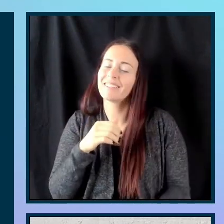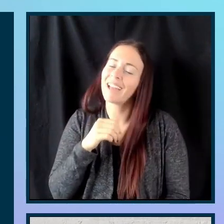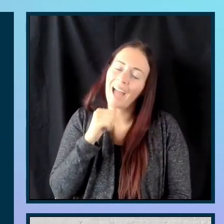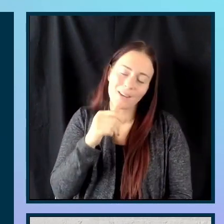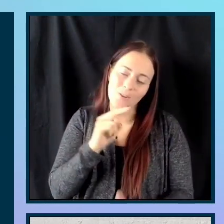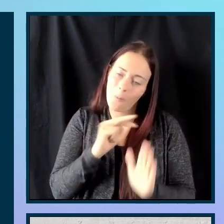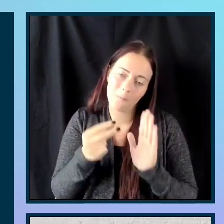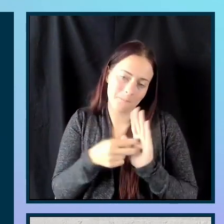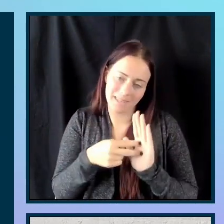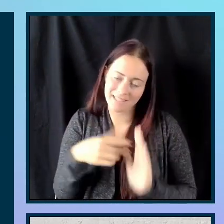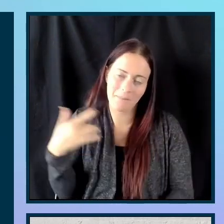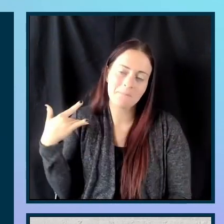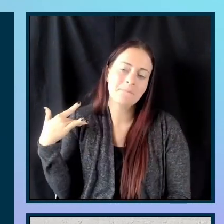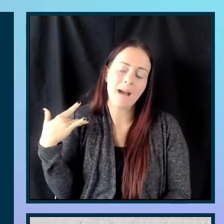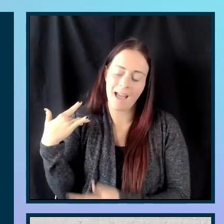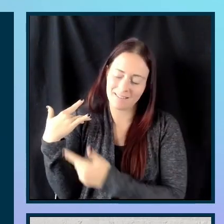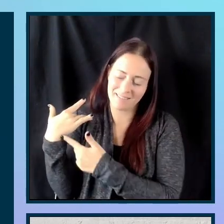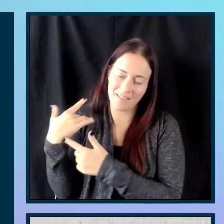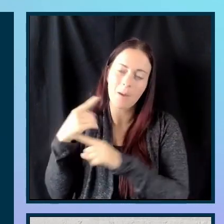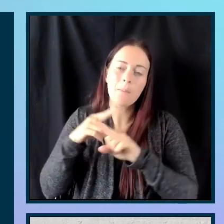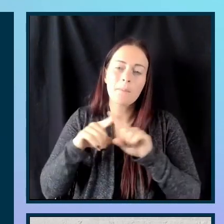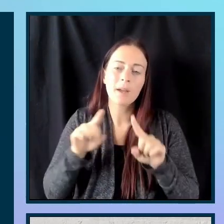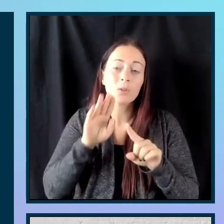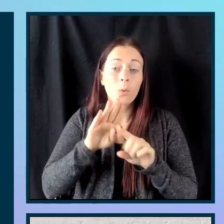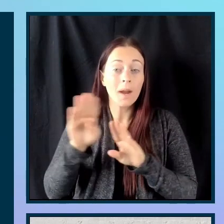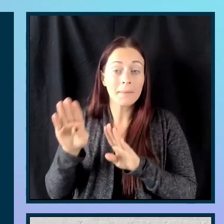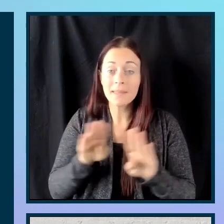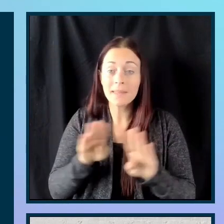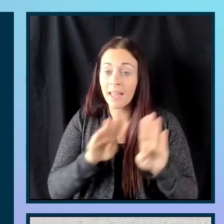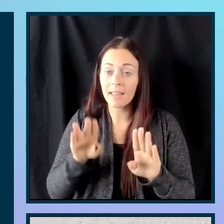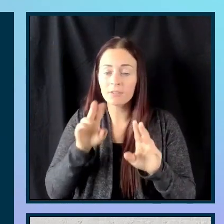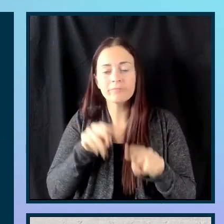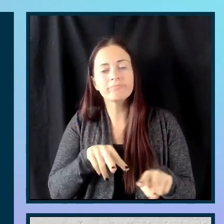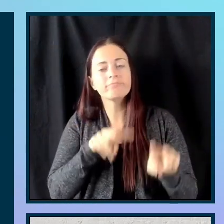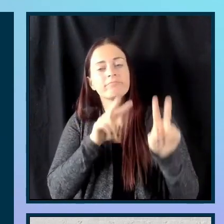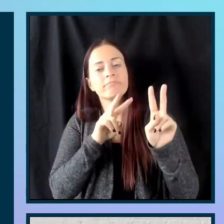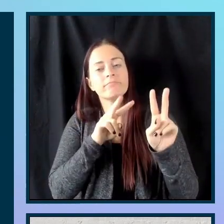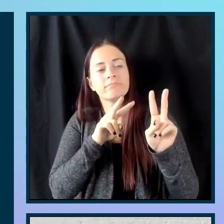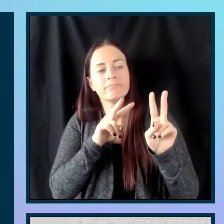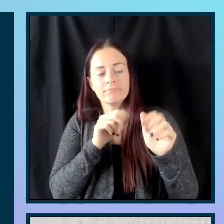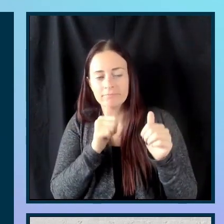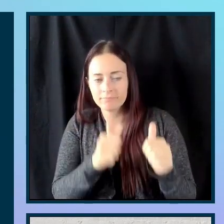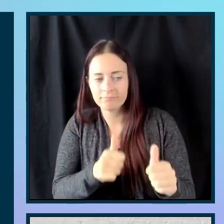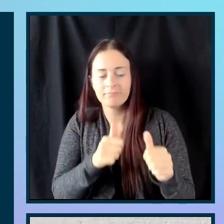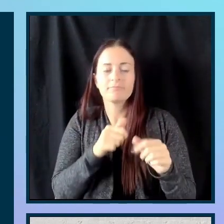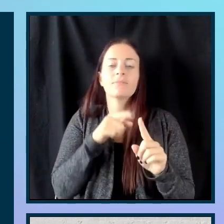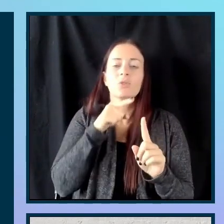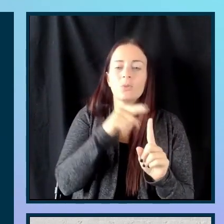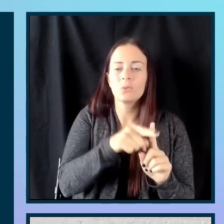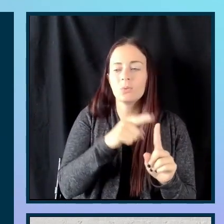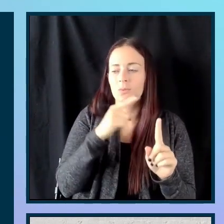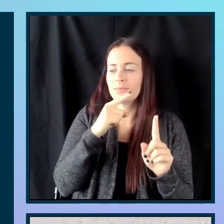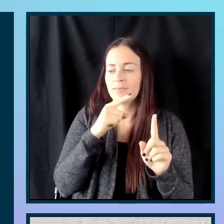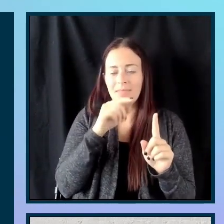but fashionable behavior. Instead of walking the runway, they walk the talk. They model for others, what to do,